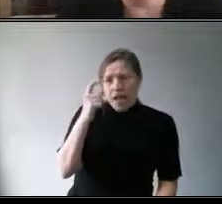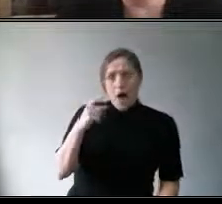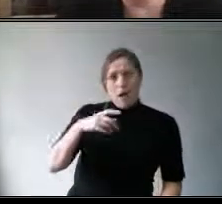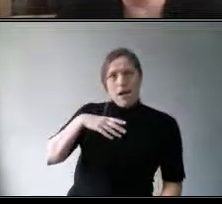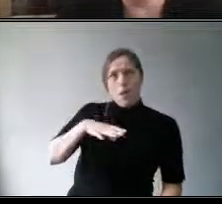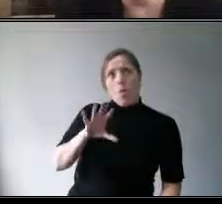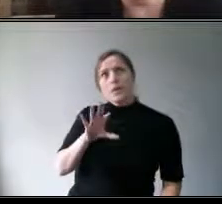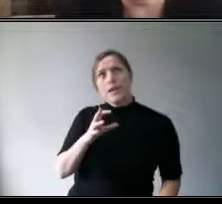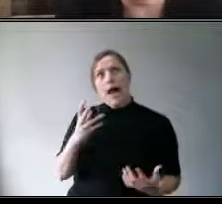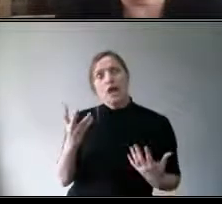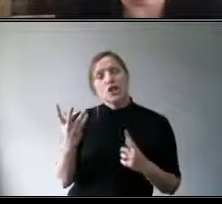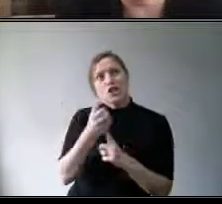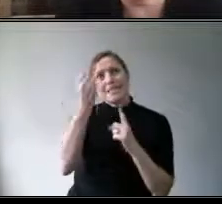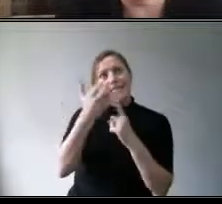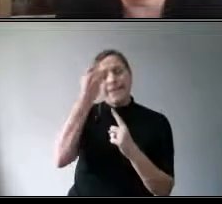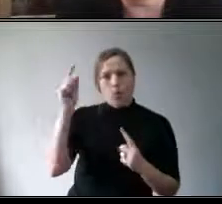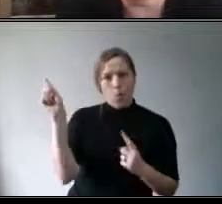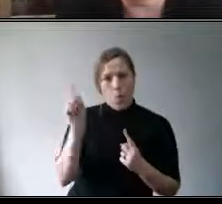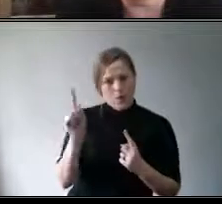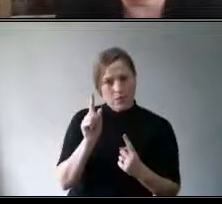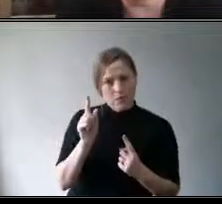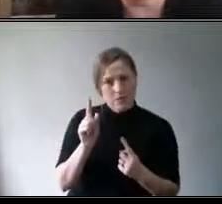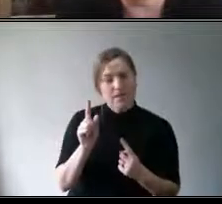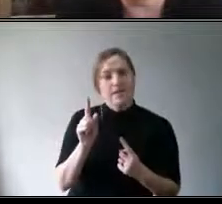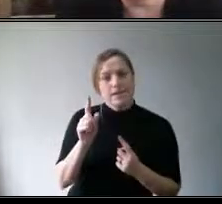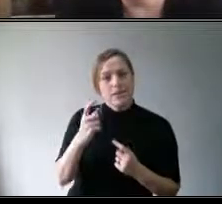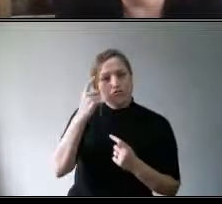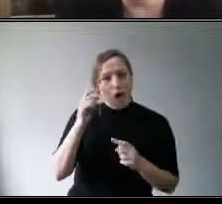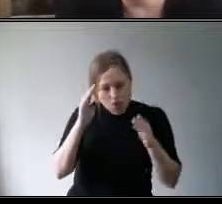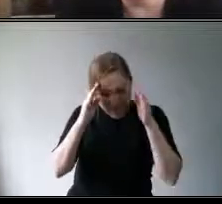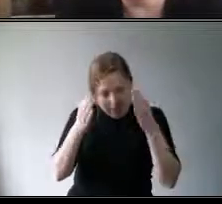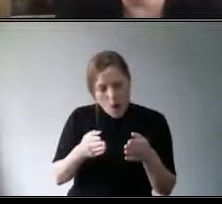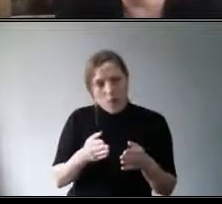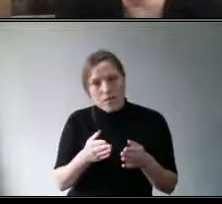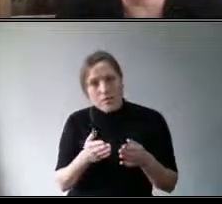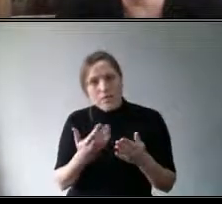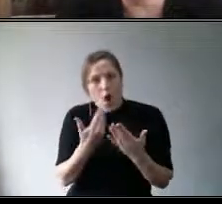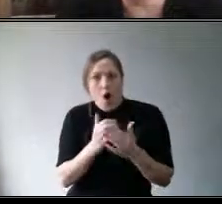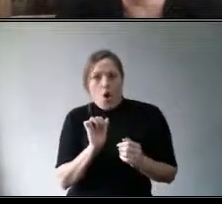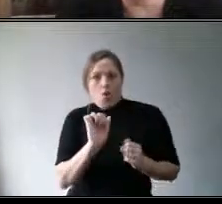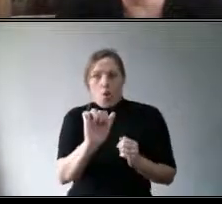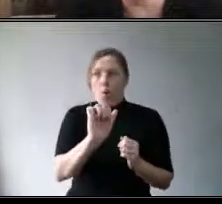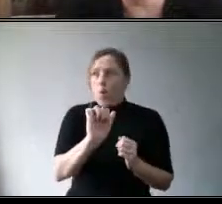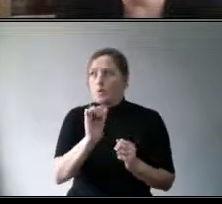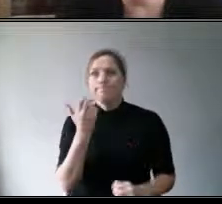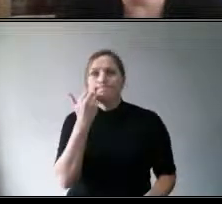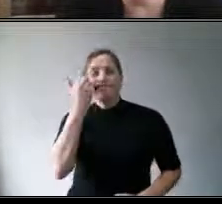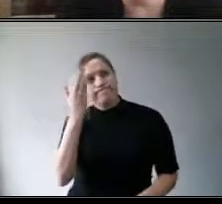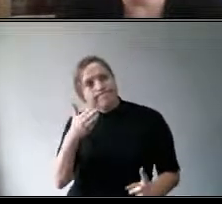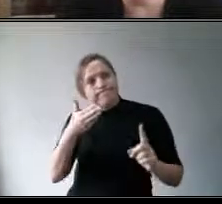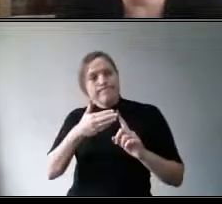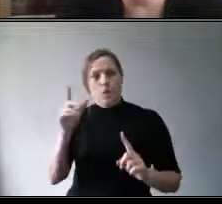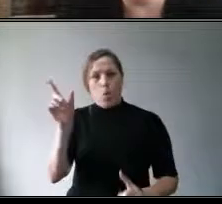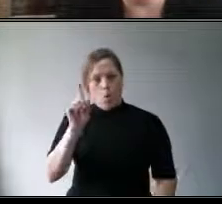and talk to talk to that when you have the interview um and also think about your access